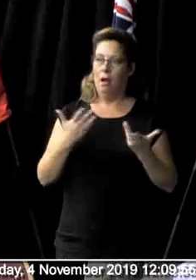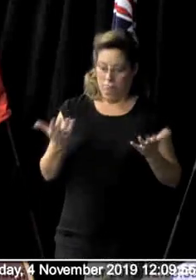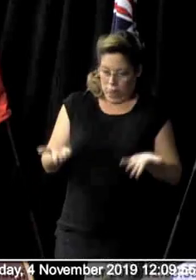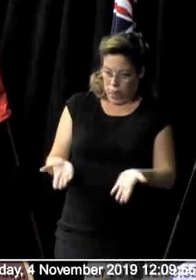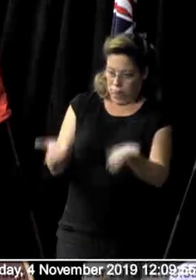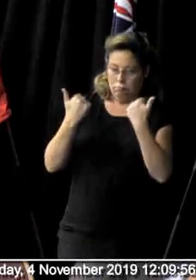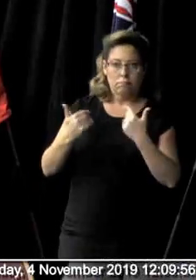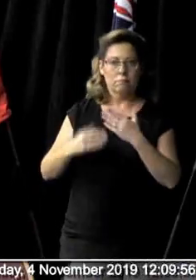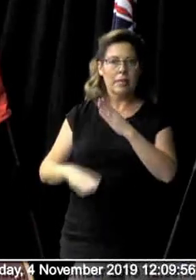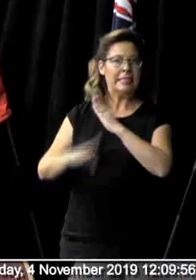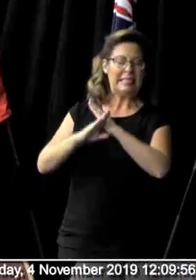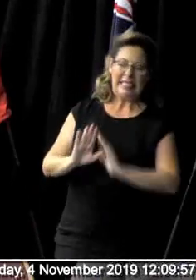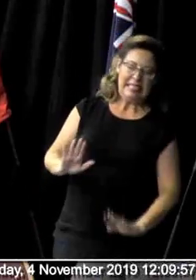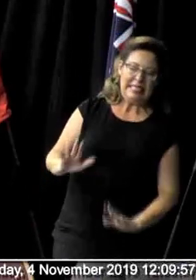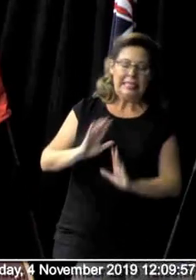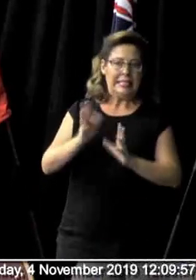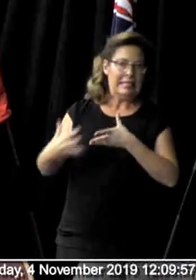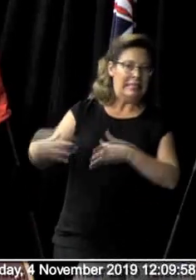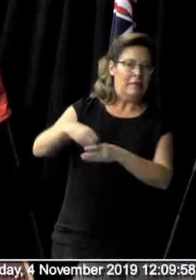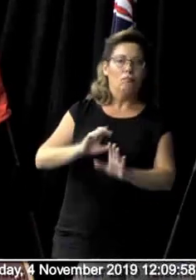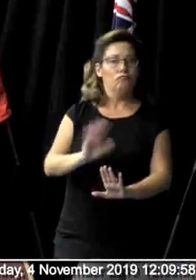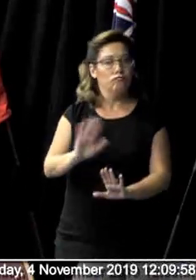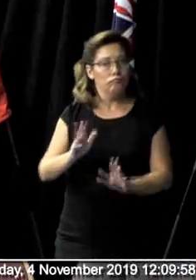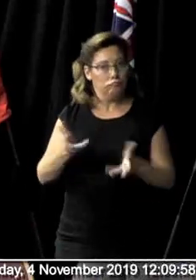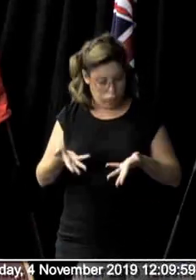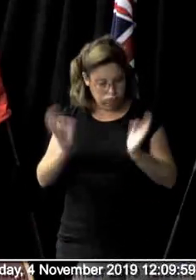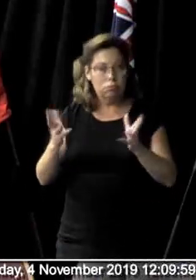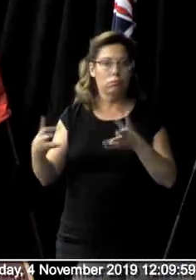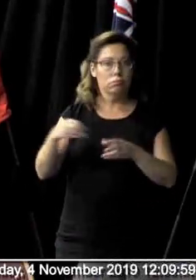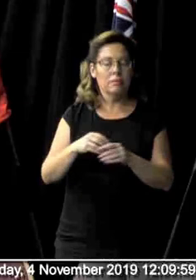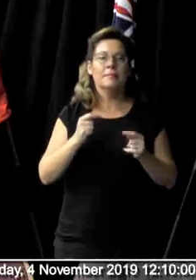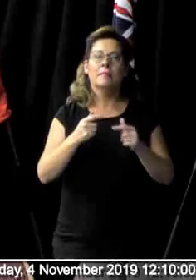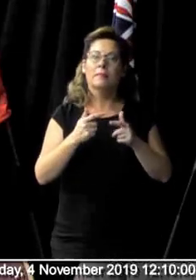OK. And the teacher aide was able to assist your daughter with toilet training, manage that?